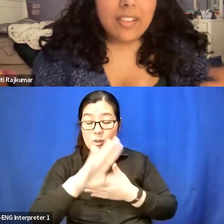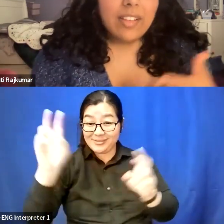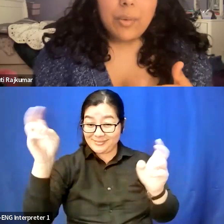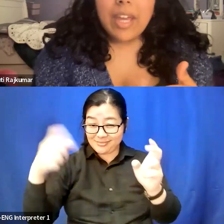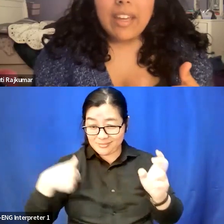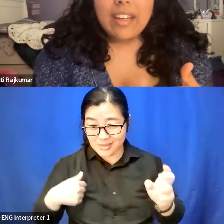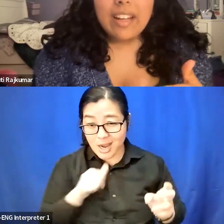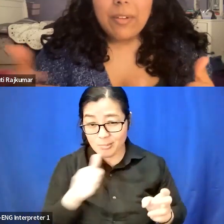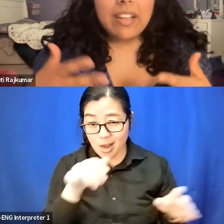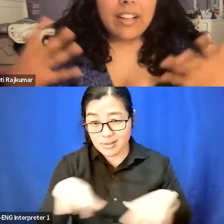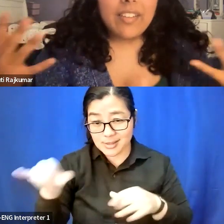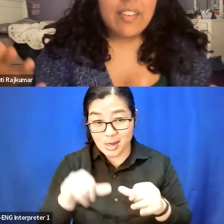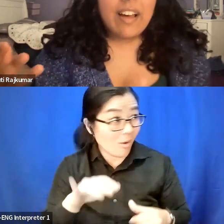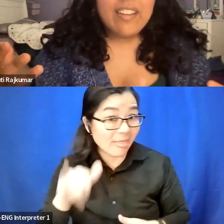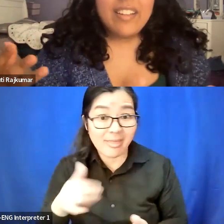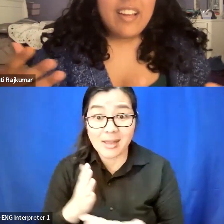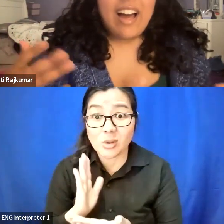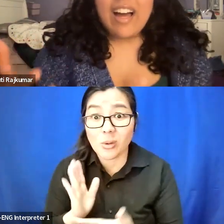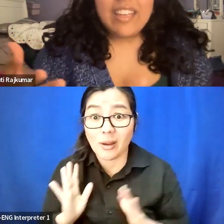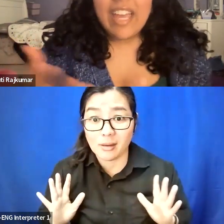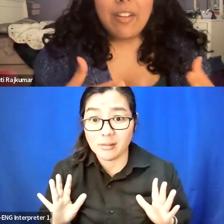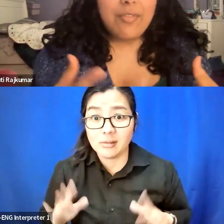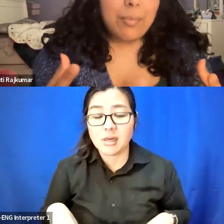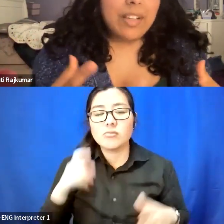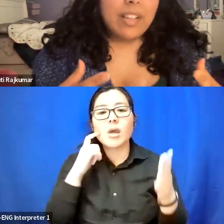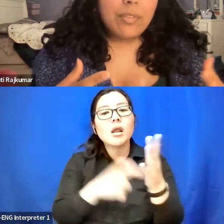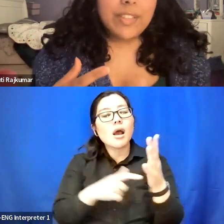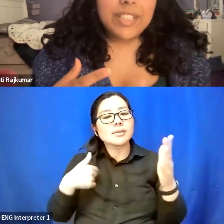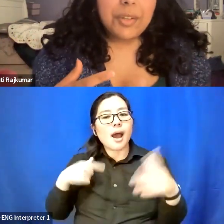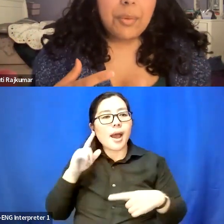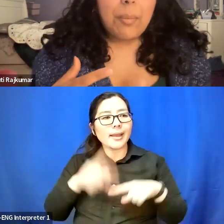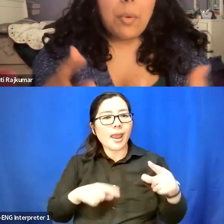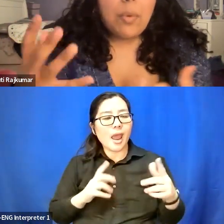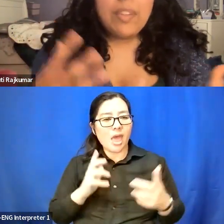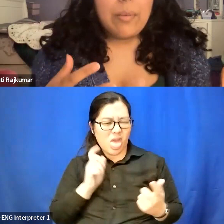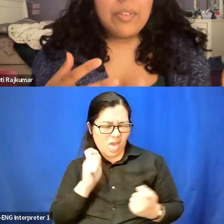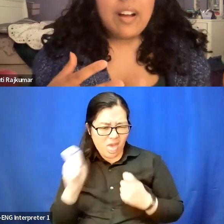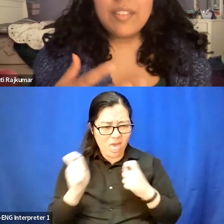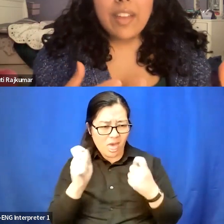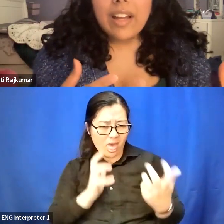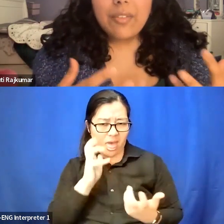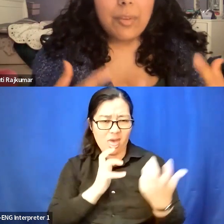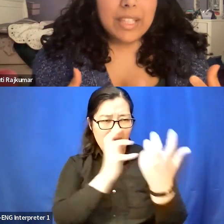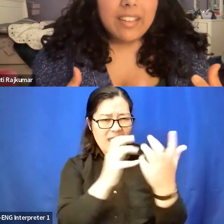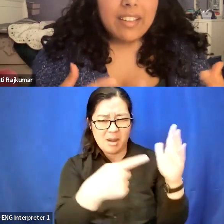and that's okay, and I recognized that I can't fit myself into a mold that was not designed for me.